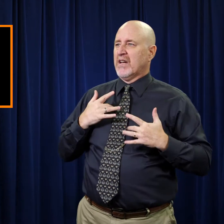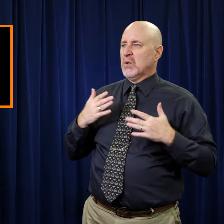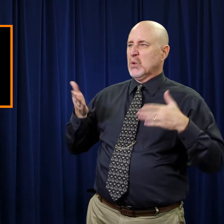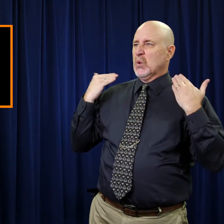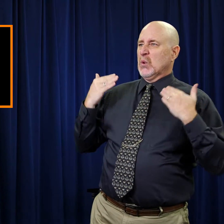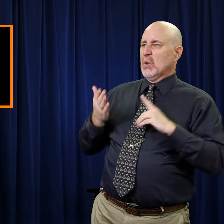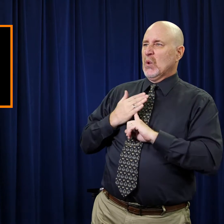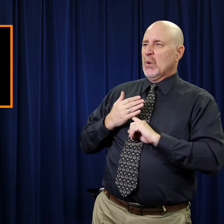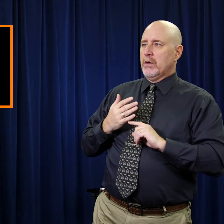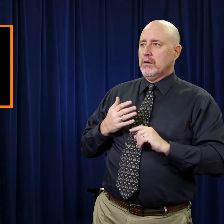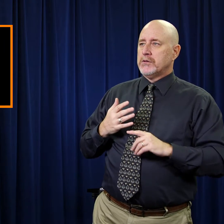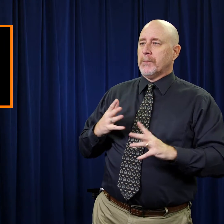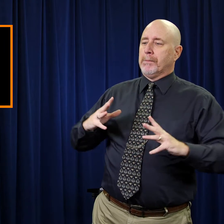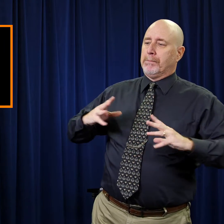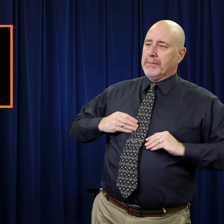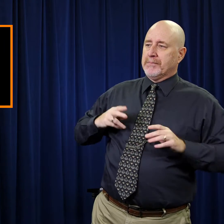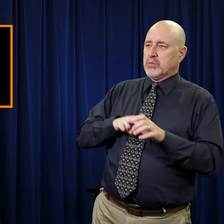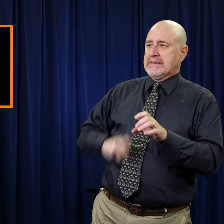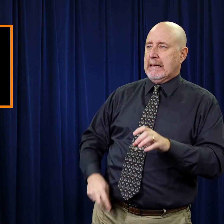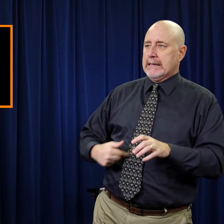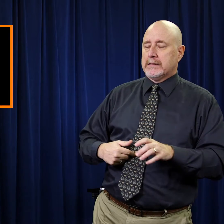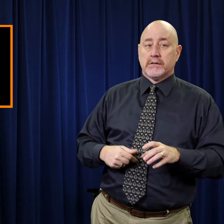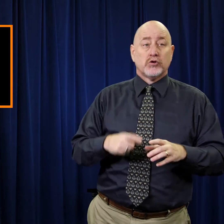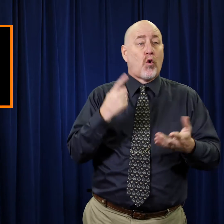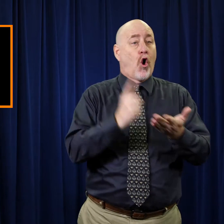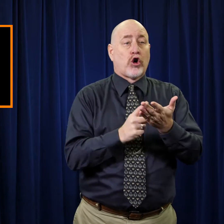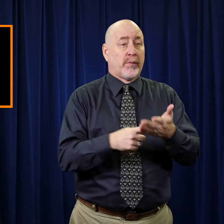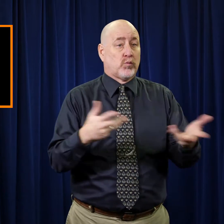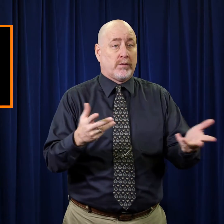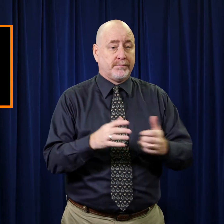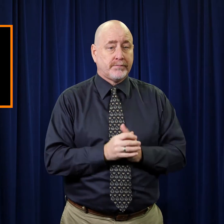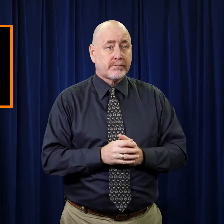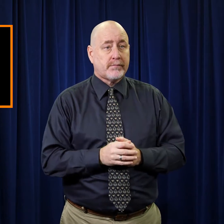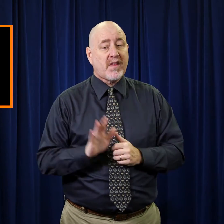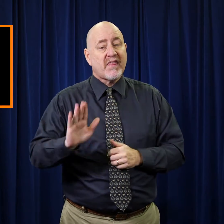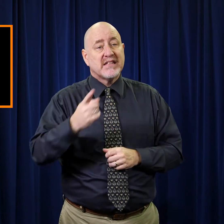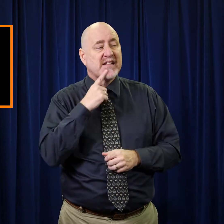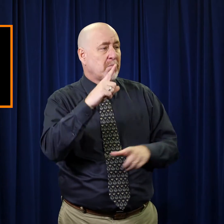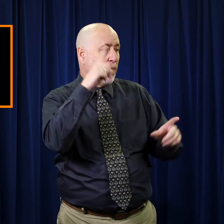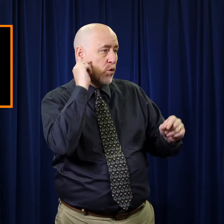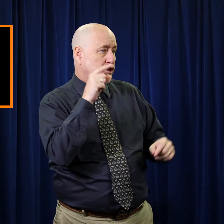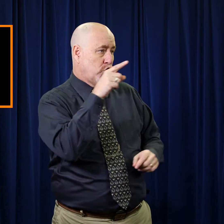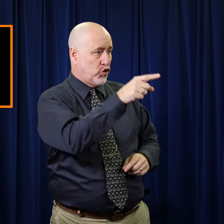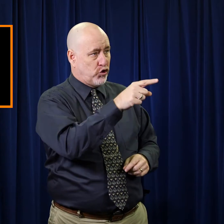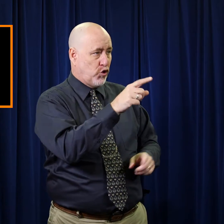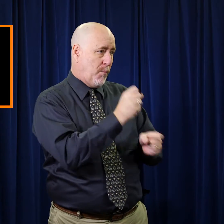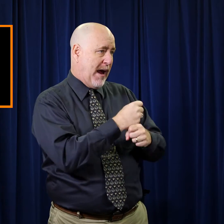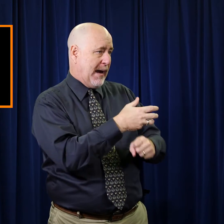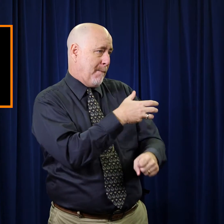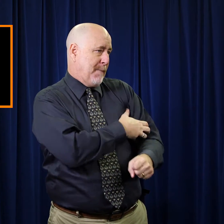Moses to feel overwhelmed so he will resign his post. Here's the argument: The argument is, "Moses,